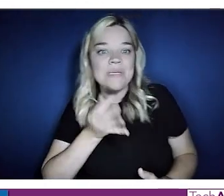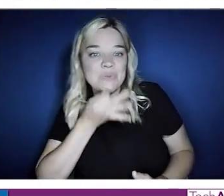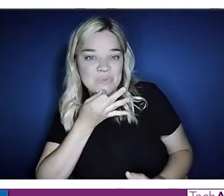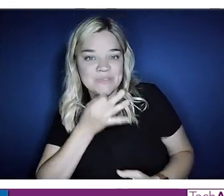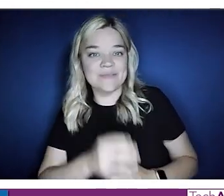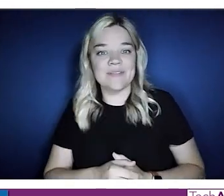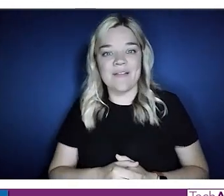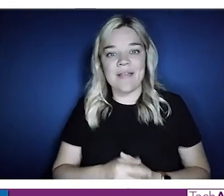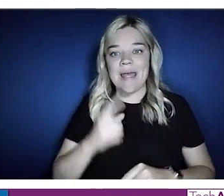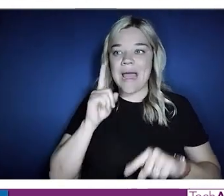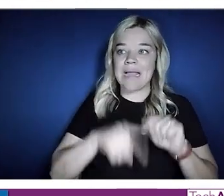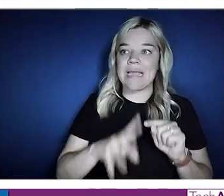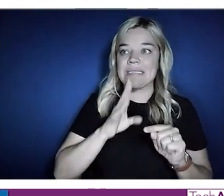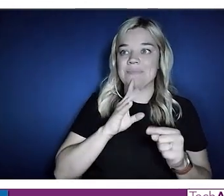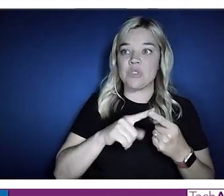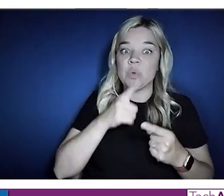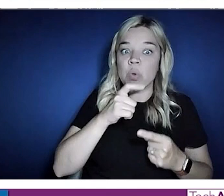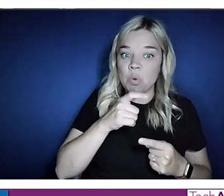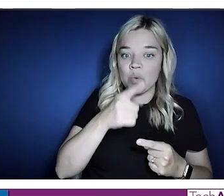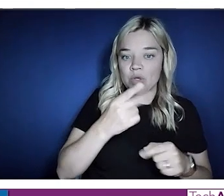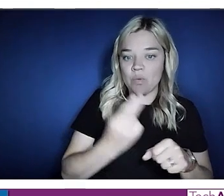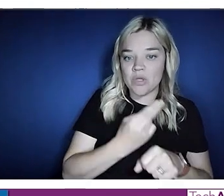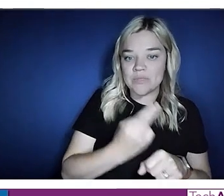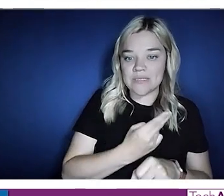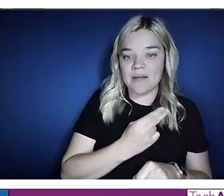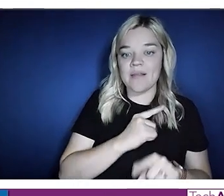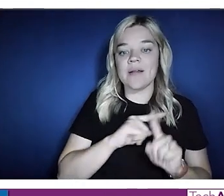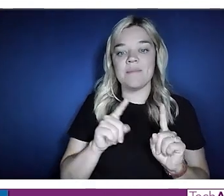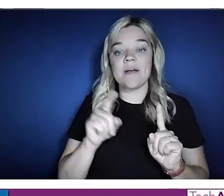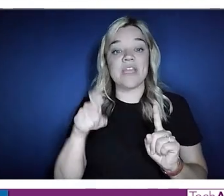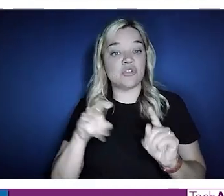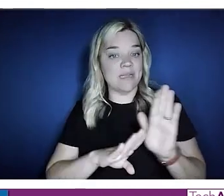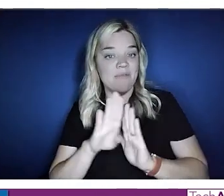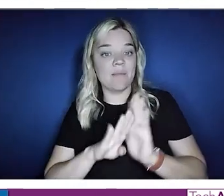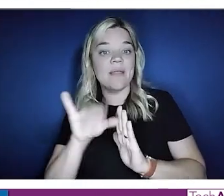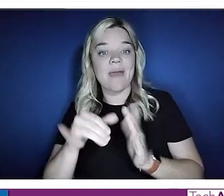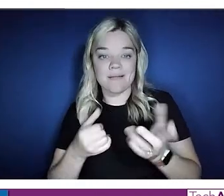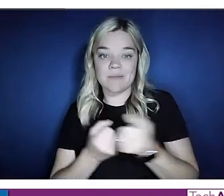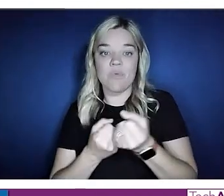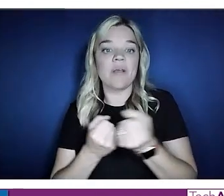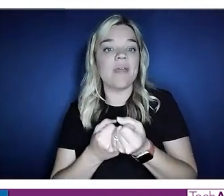You know, I can't speak to who you're using, but they should be developing that and supporting that if they don't already.